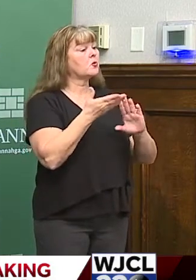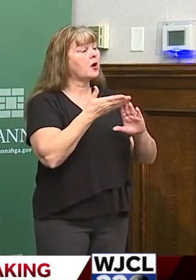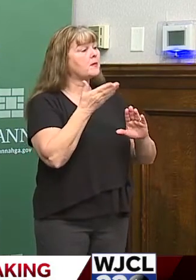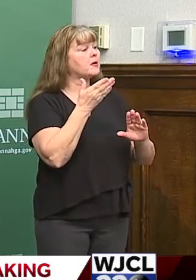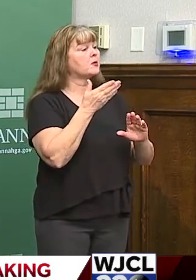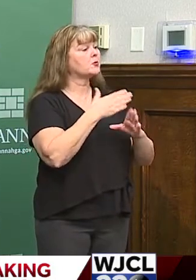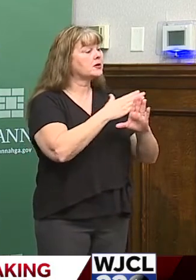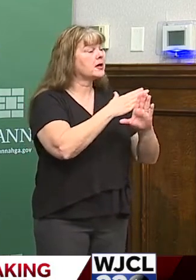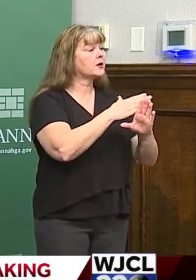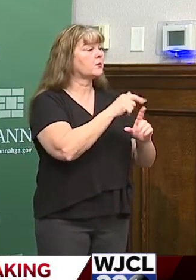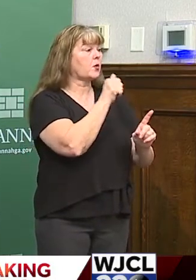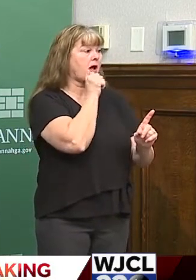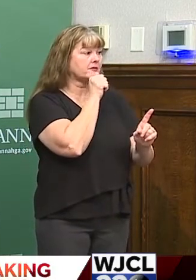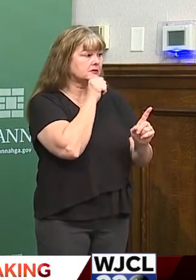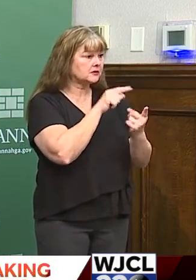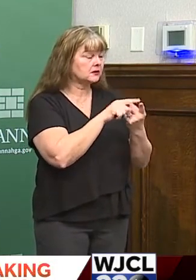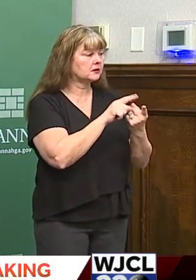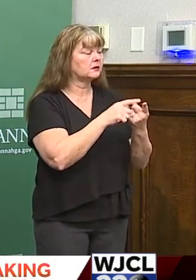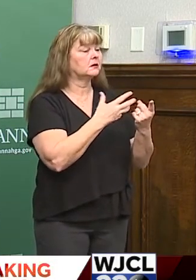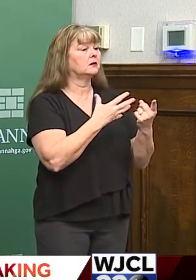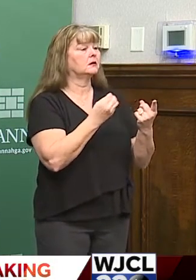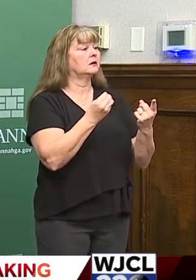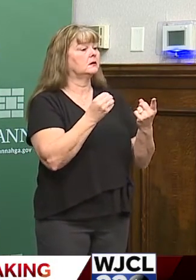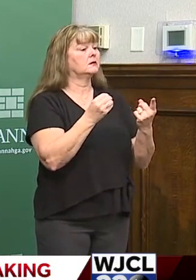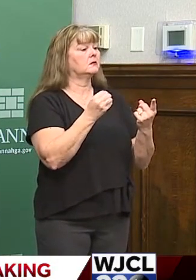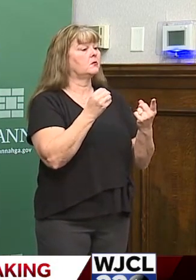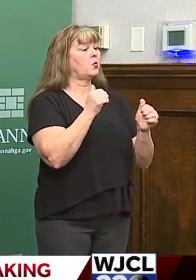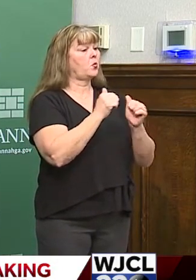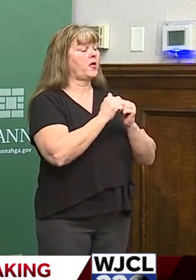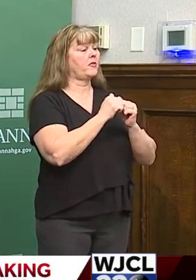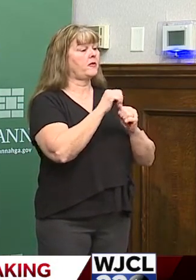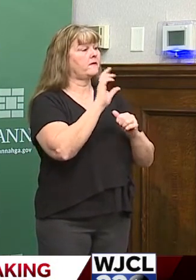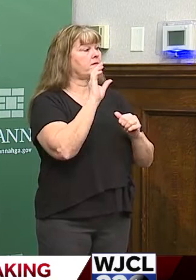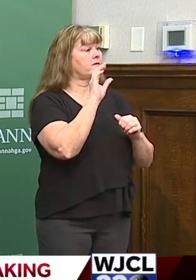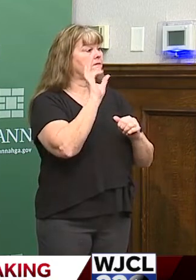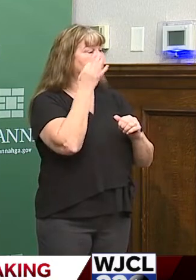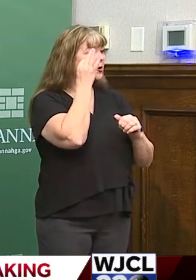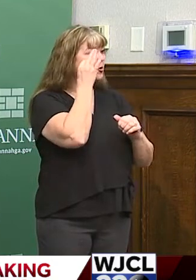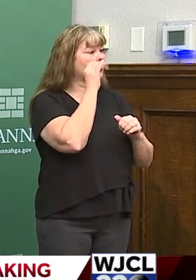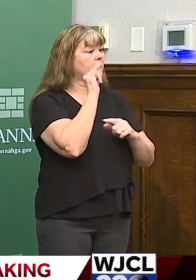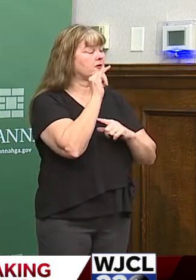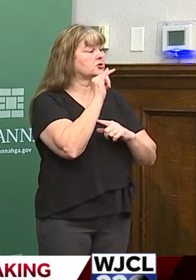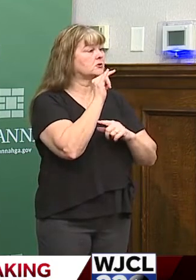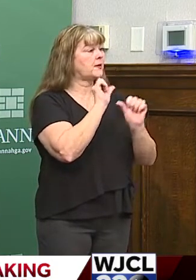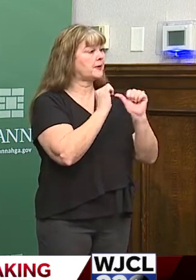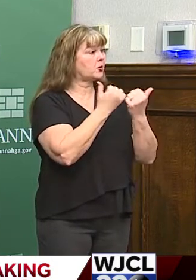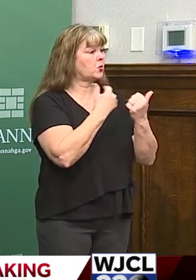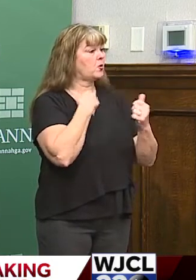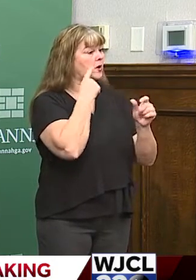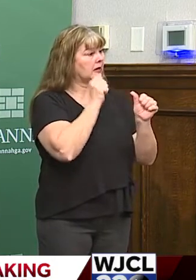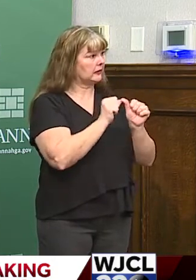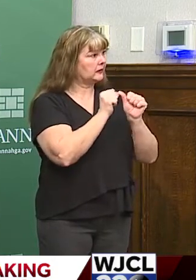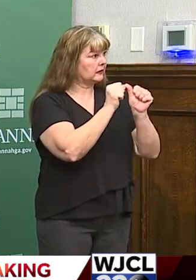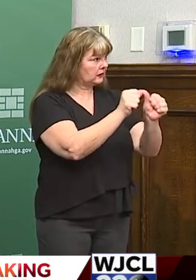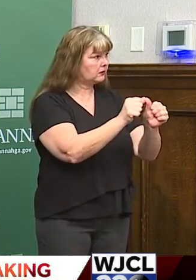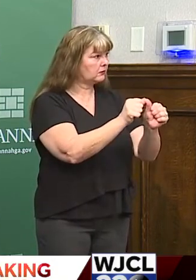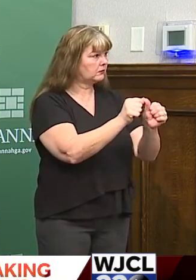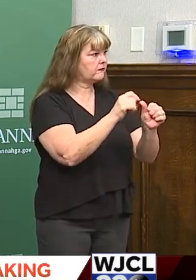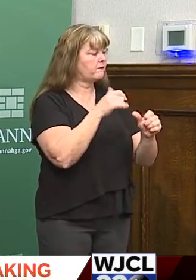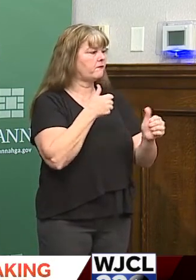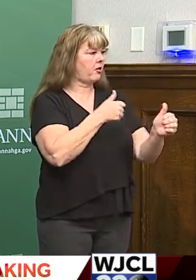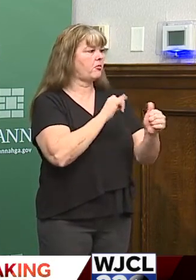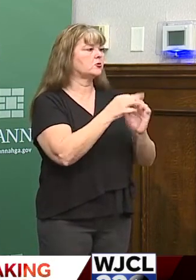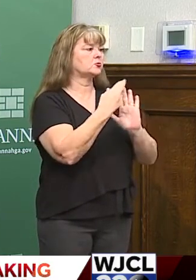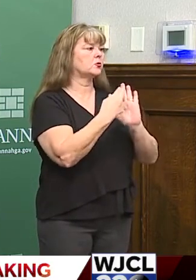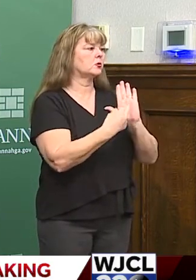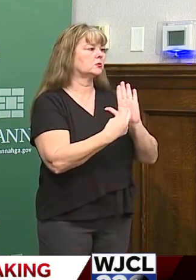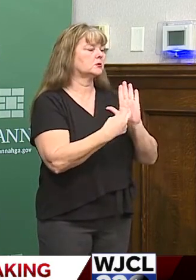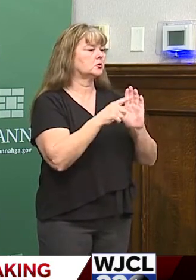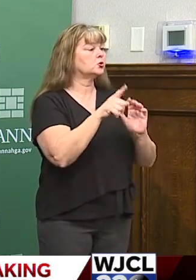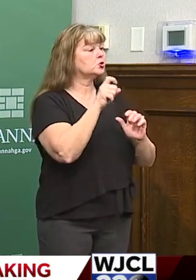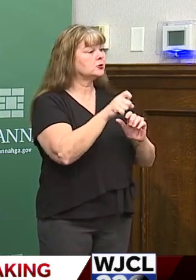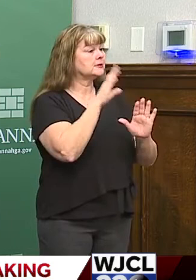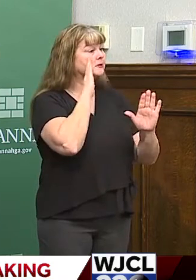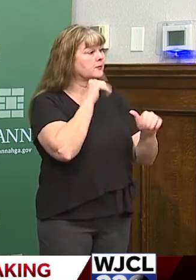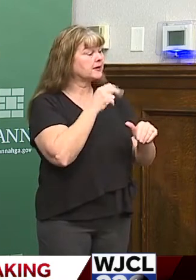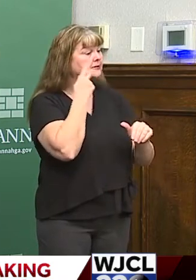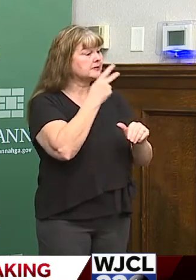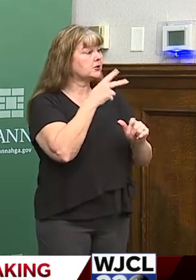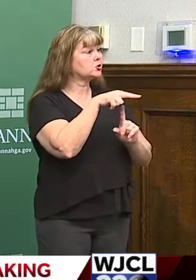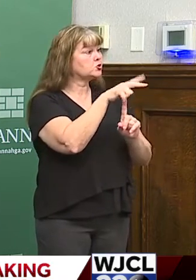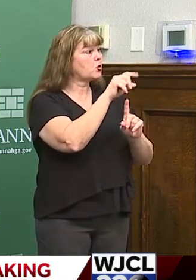NOW, THERE ARE RULES AS THEY OPERATE TO PROTECT PRIVACY, AND SO IN ACCORDANCE WITH THE FEDERAL AVIATION ADMINISTRATION, WE'RE GOING TO CONTINUE TO FOLLOW THOSE RULES.